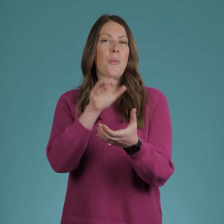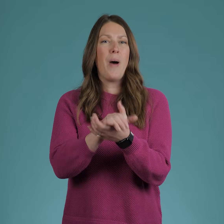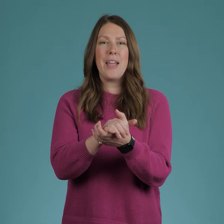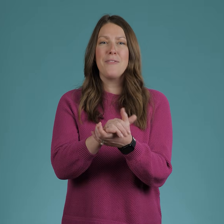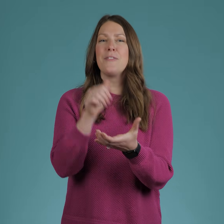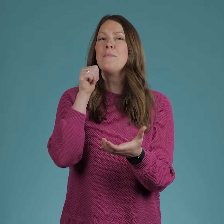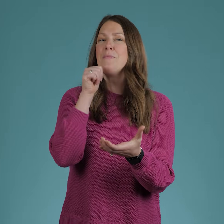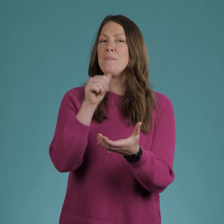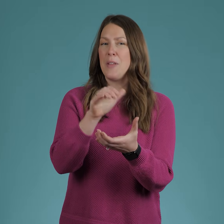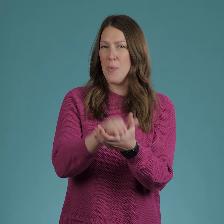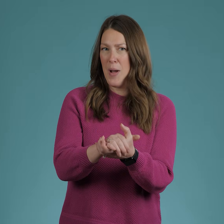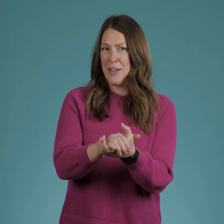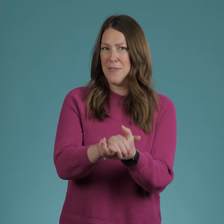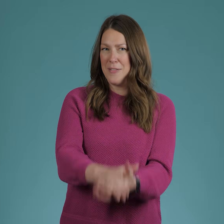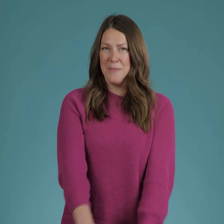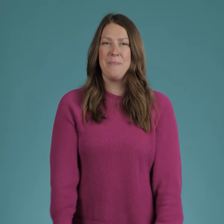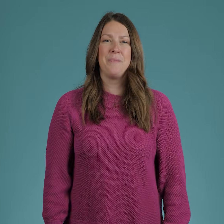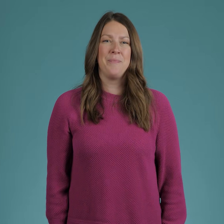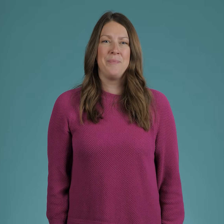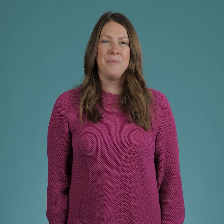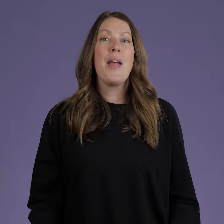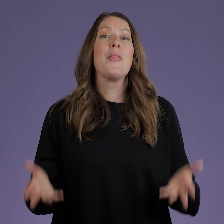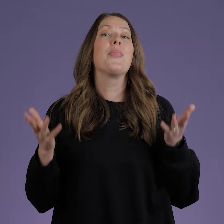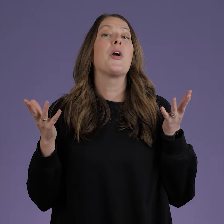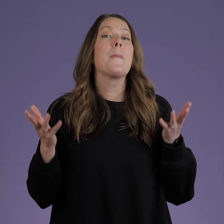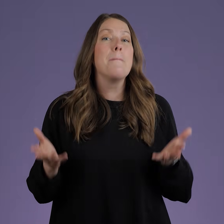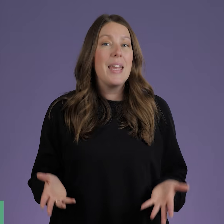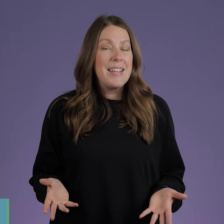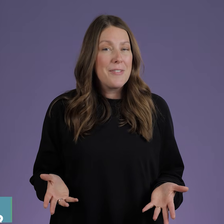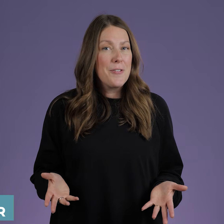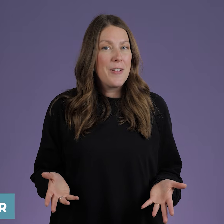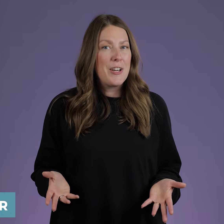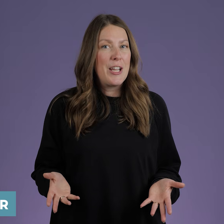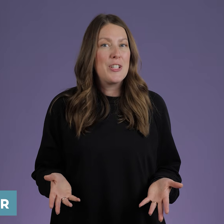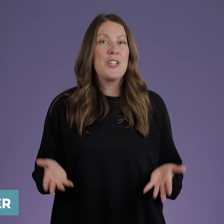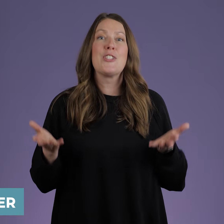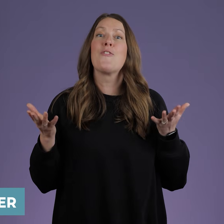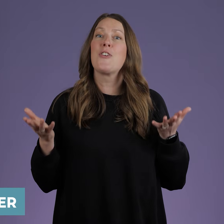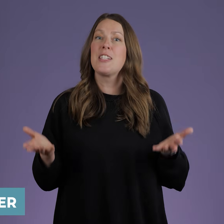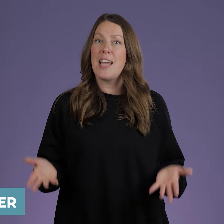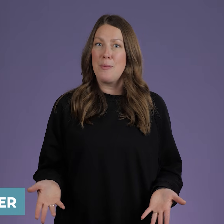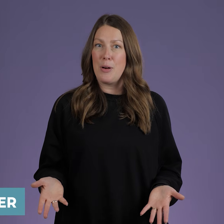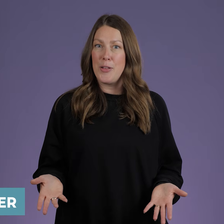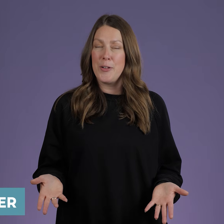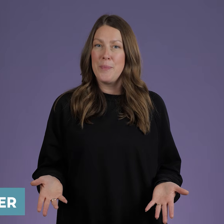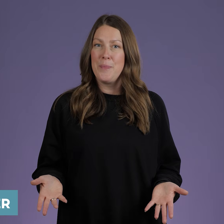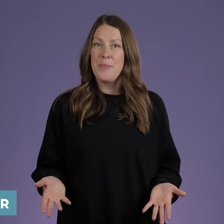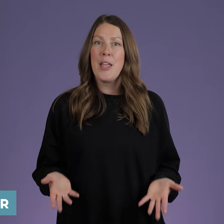Wife. Wife. There are many different variations for the sign, brother.